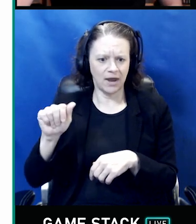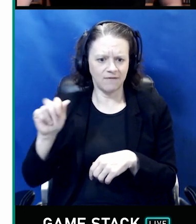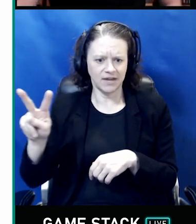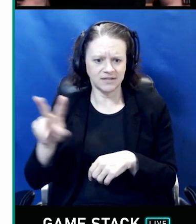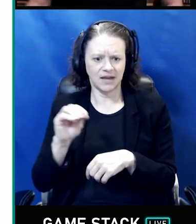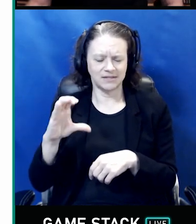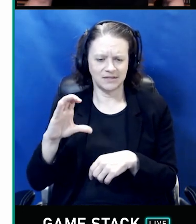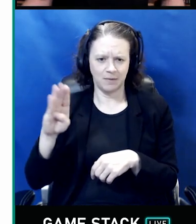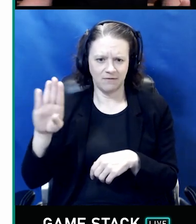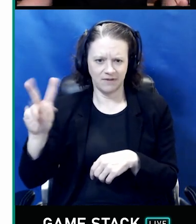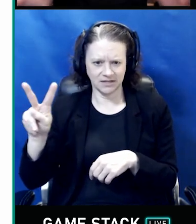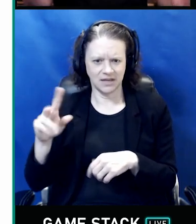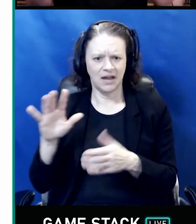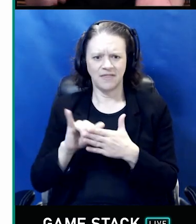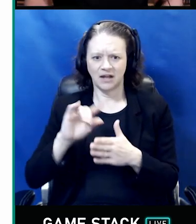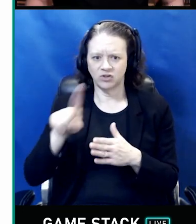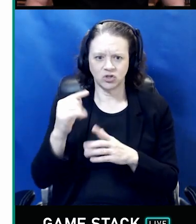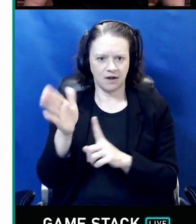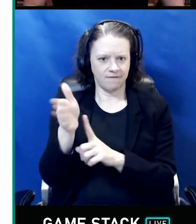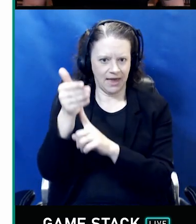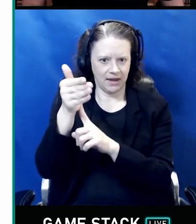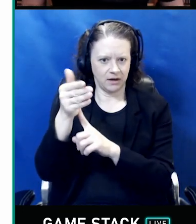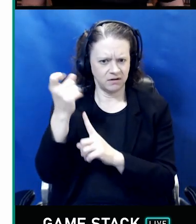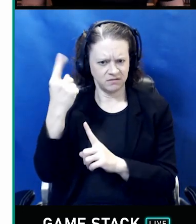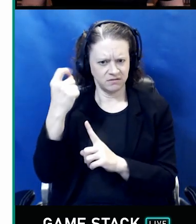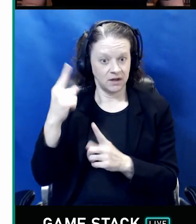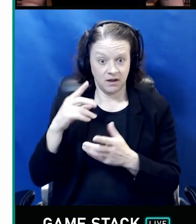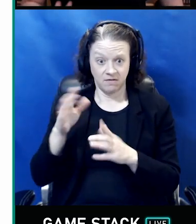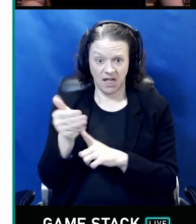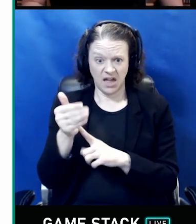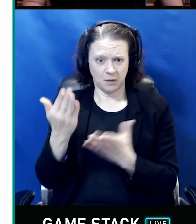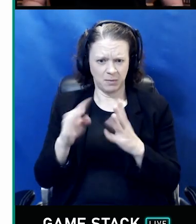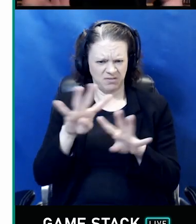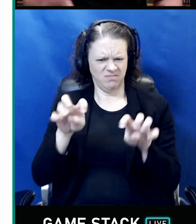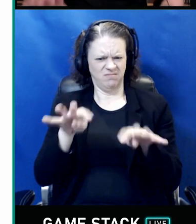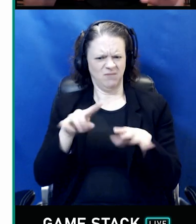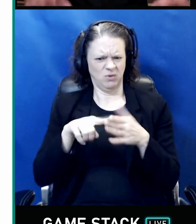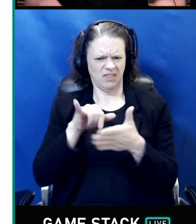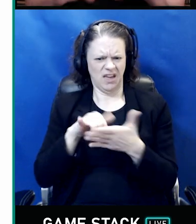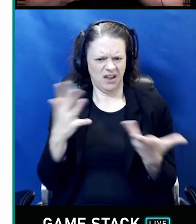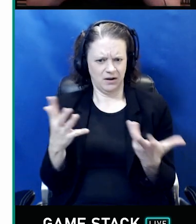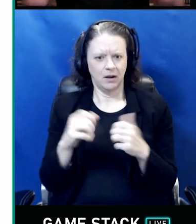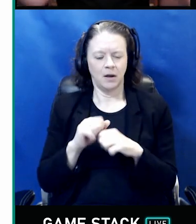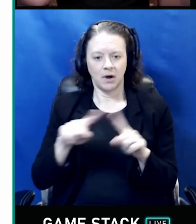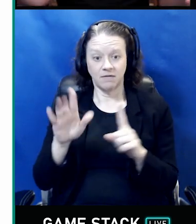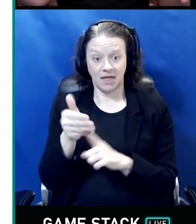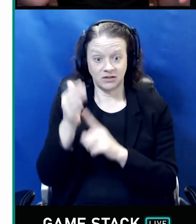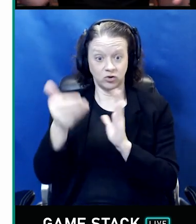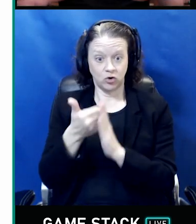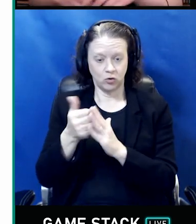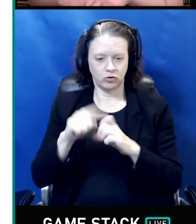new and it is required in order to make use of these, just to get an indication, "Hey look, I know I haven't specified any resources,